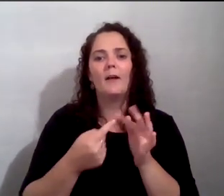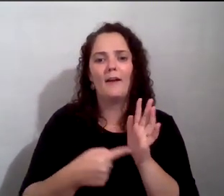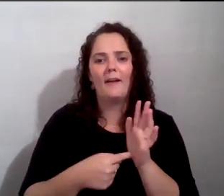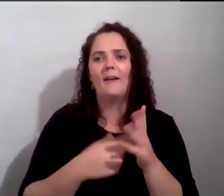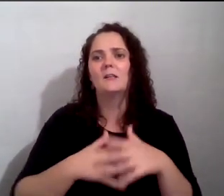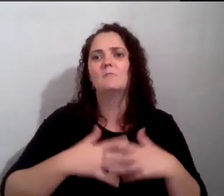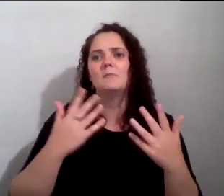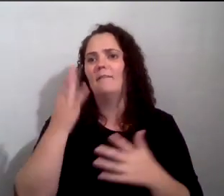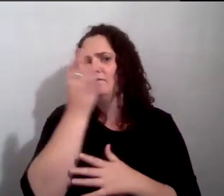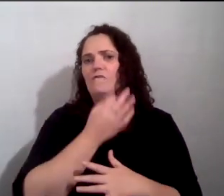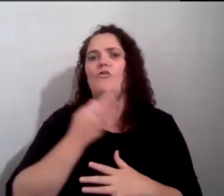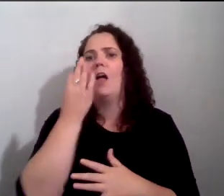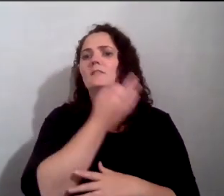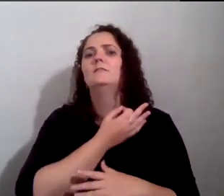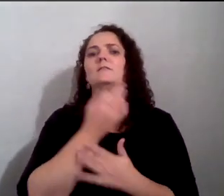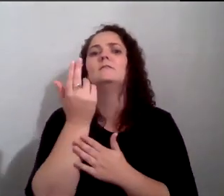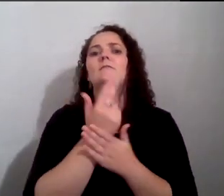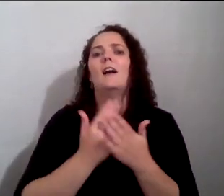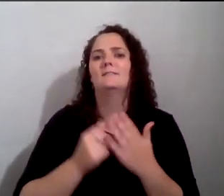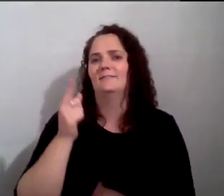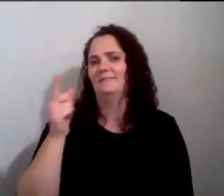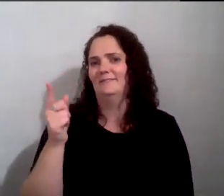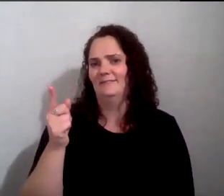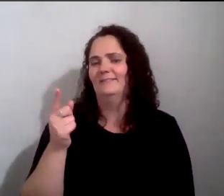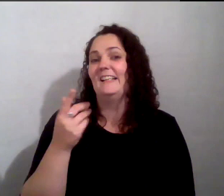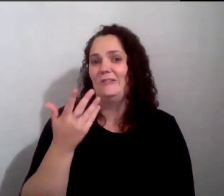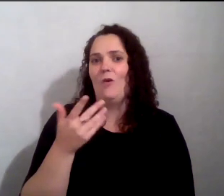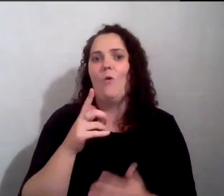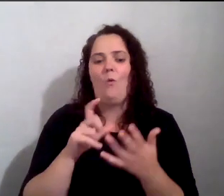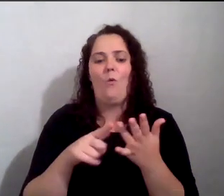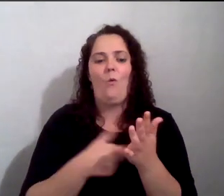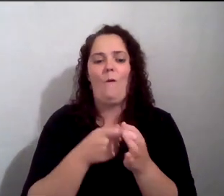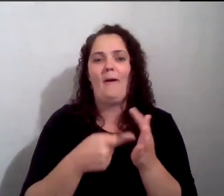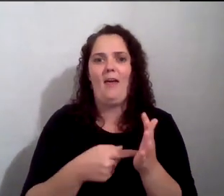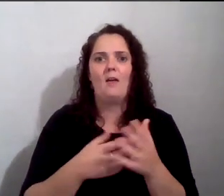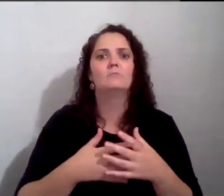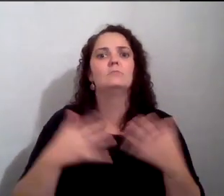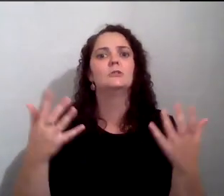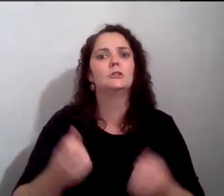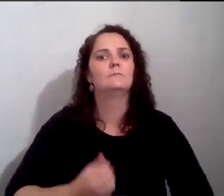Corbet’s big show at the Musee Fabre in France and so